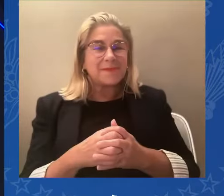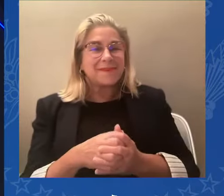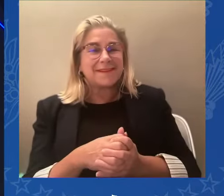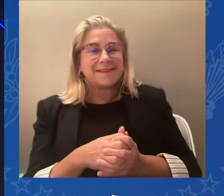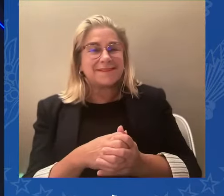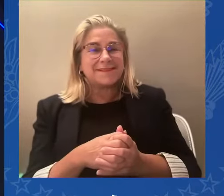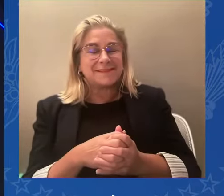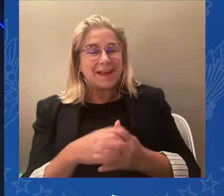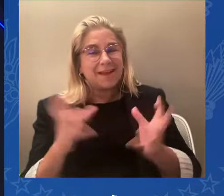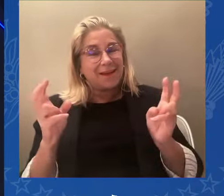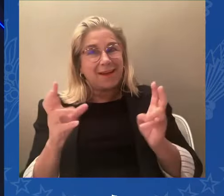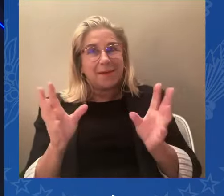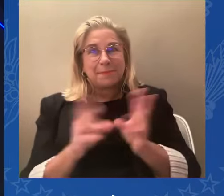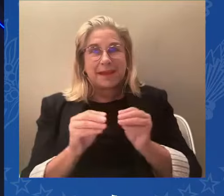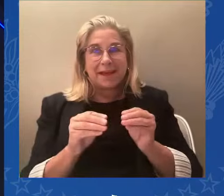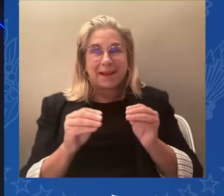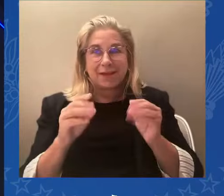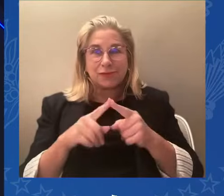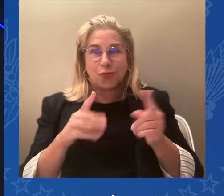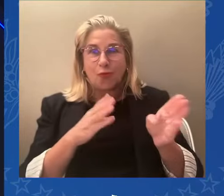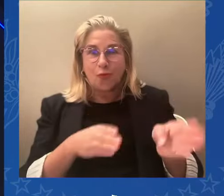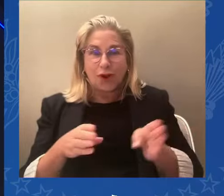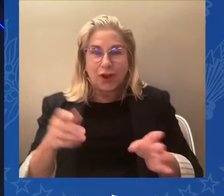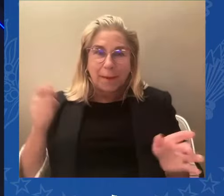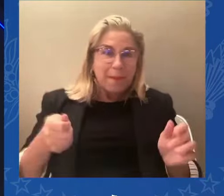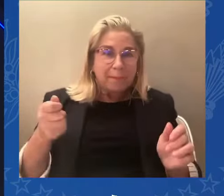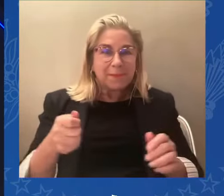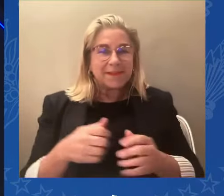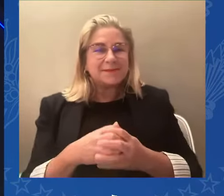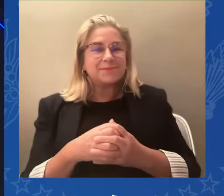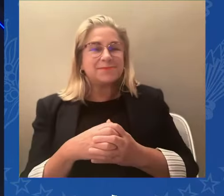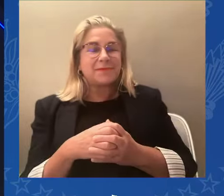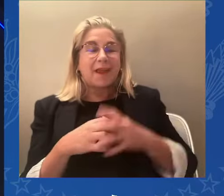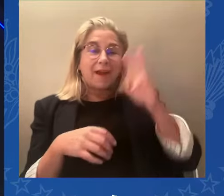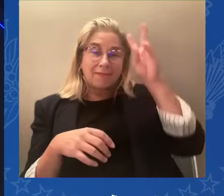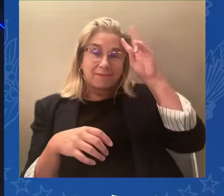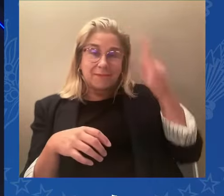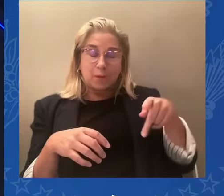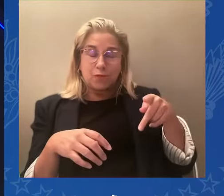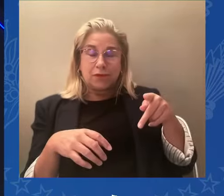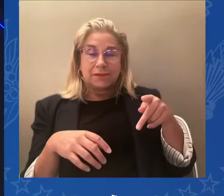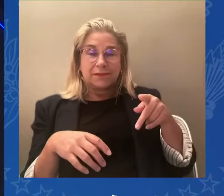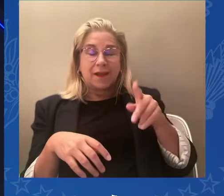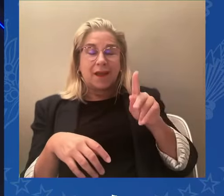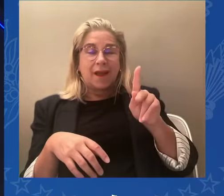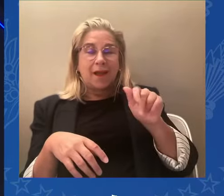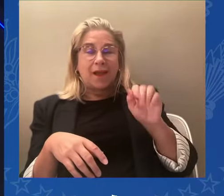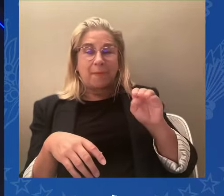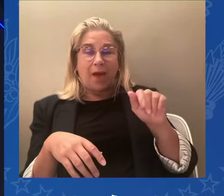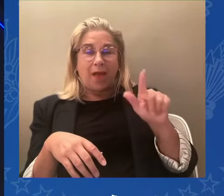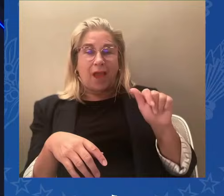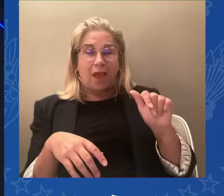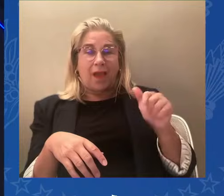Vice President Kamala Harris did her job the other night. Ms. Sewell: Yes, she did.